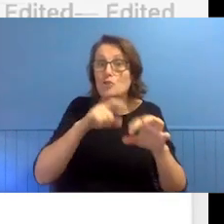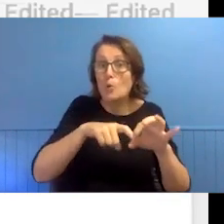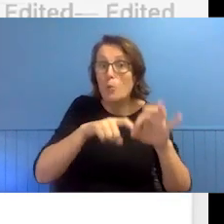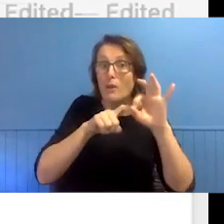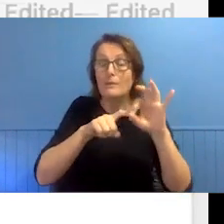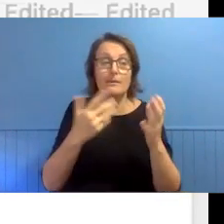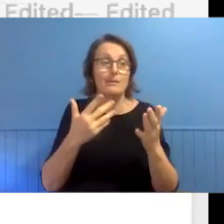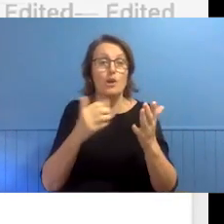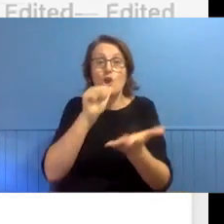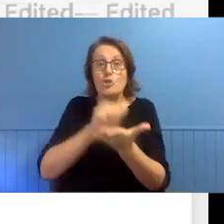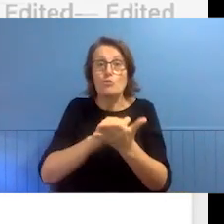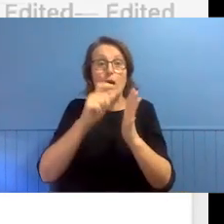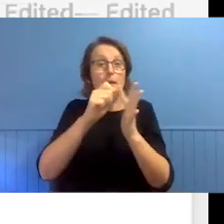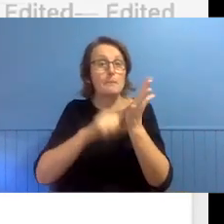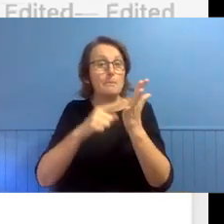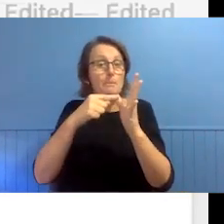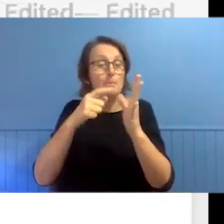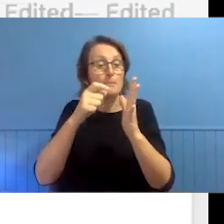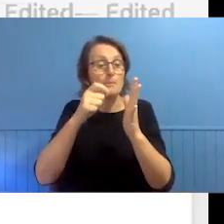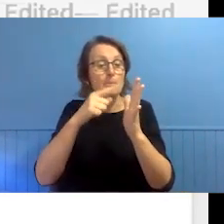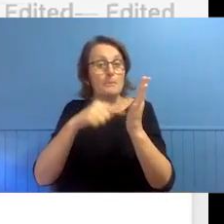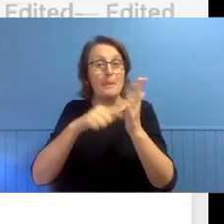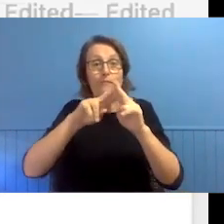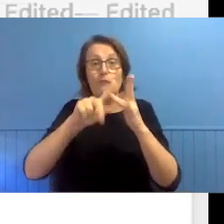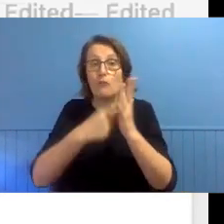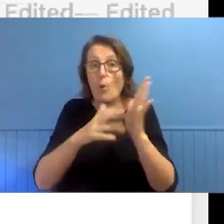algorithms, and all kind of things. I'll send around resources if you're